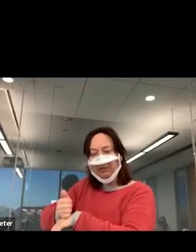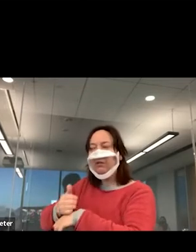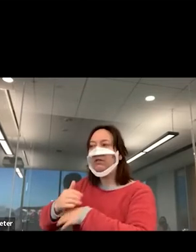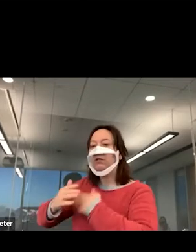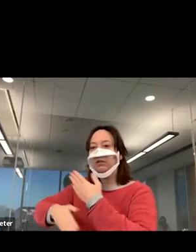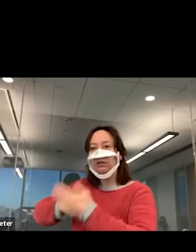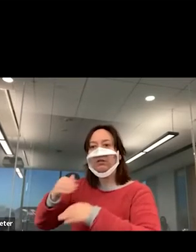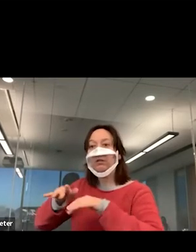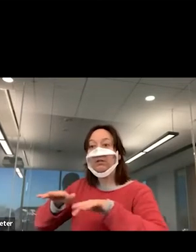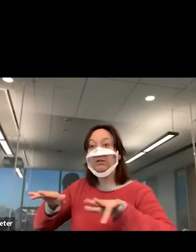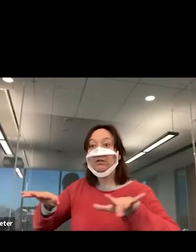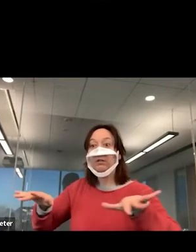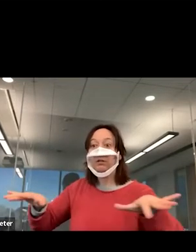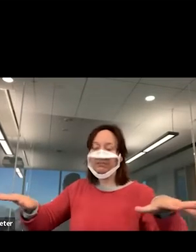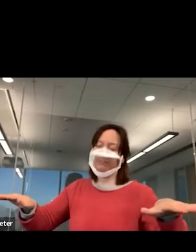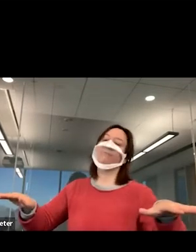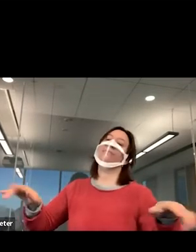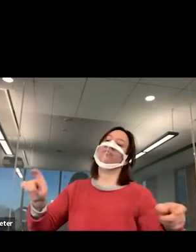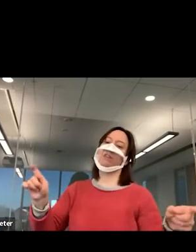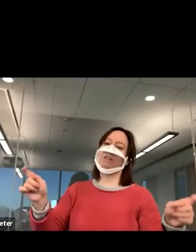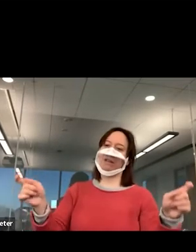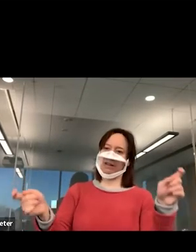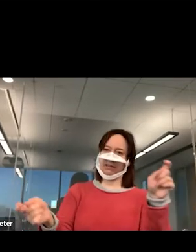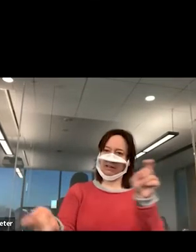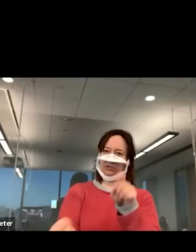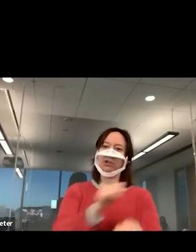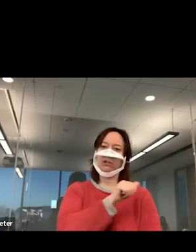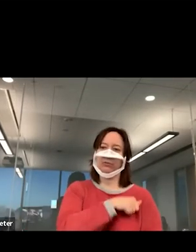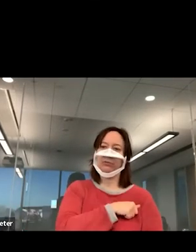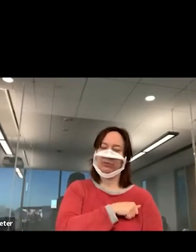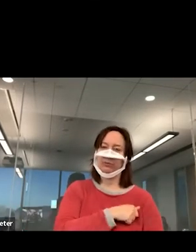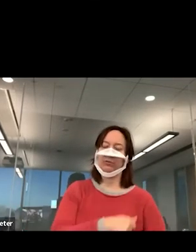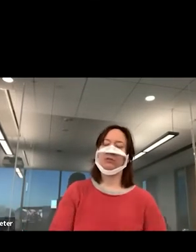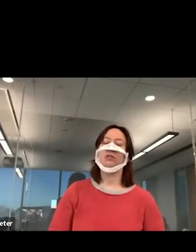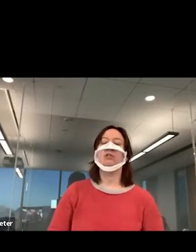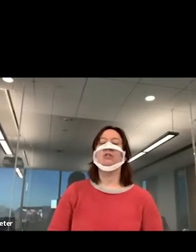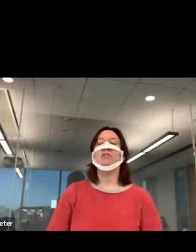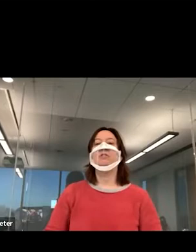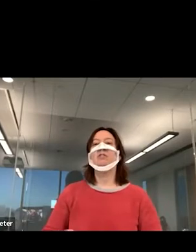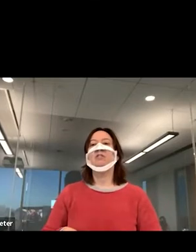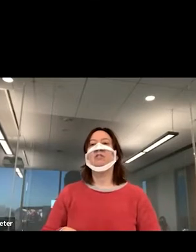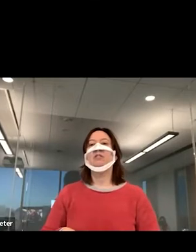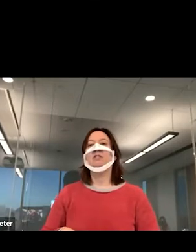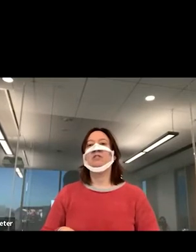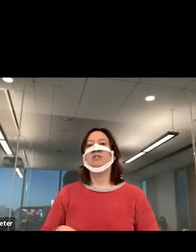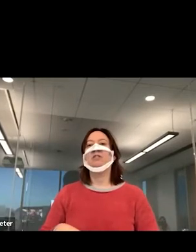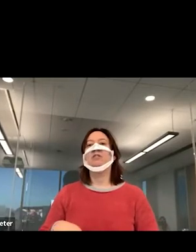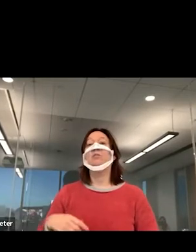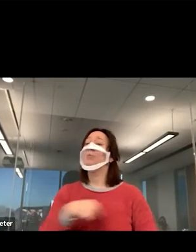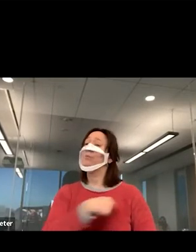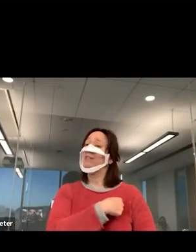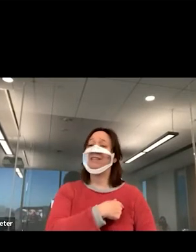all um in the work was in a big way you know we all start to